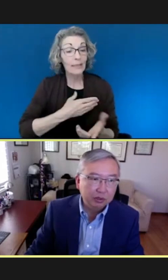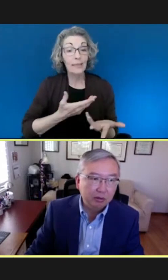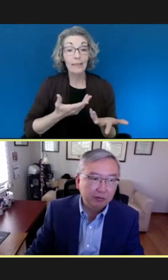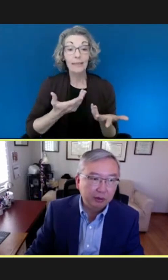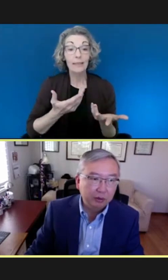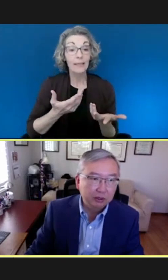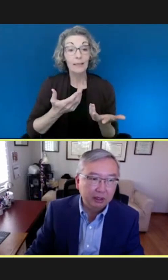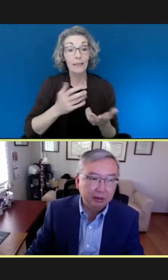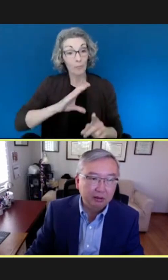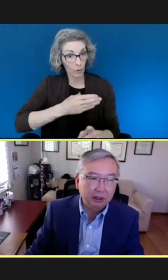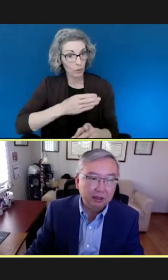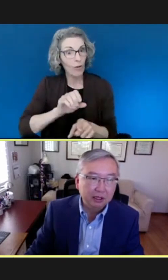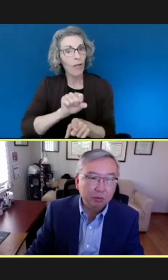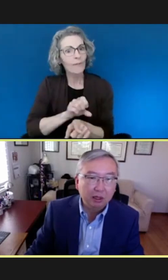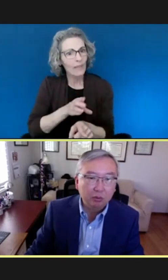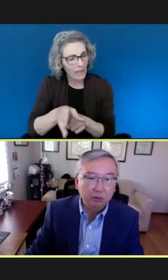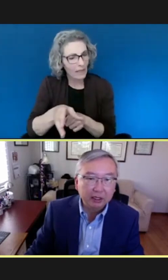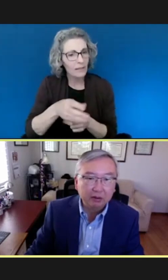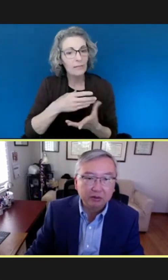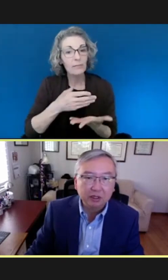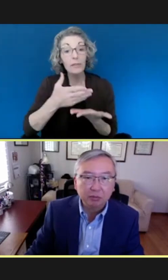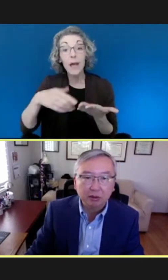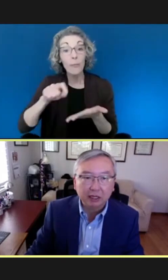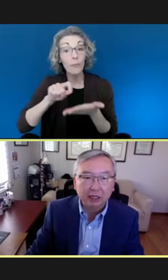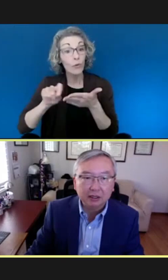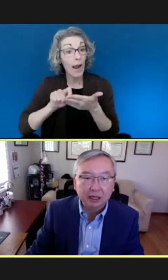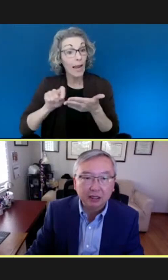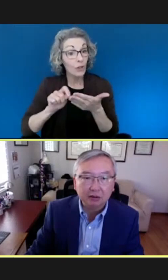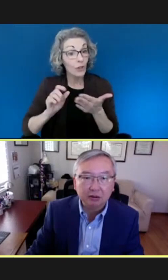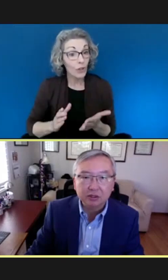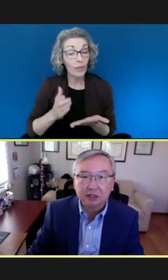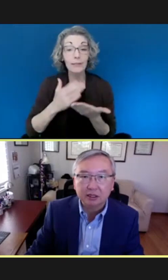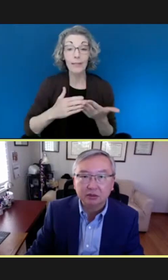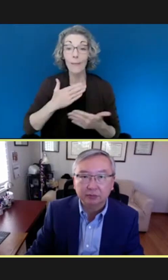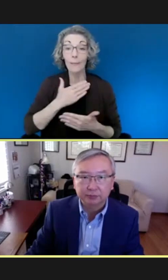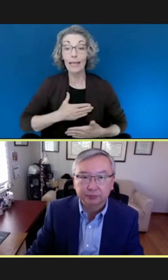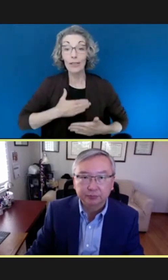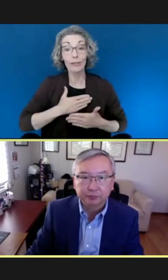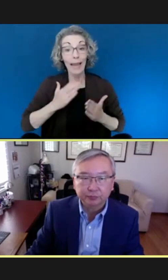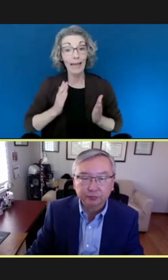and some are writers, some are entertainers, etc.